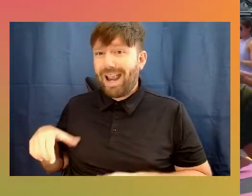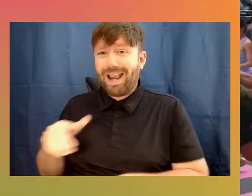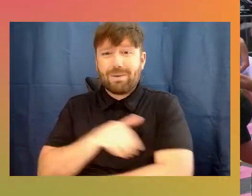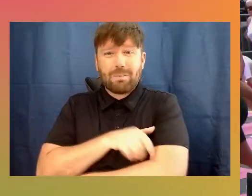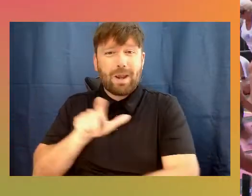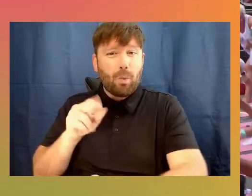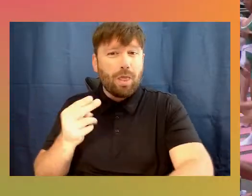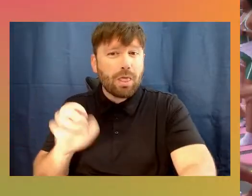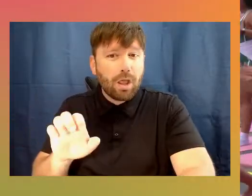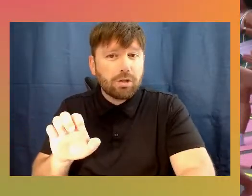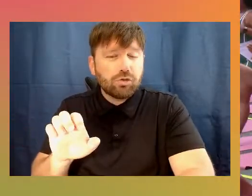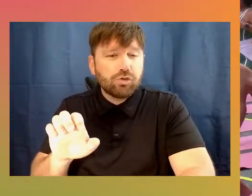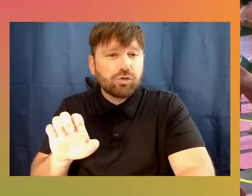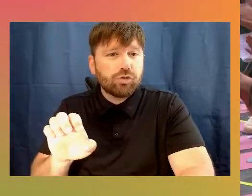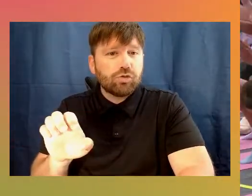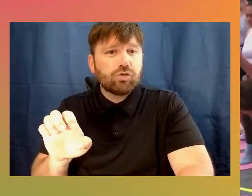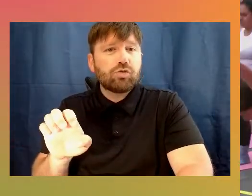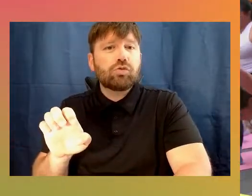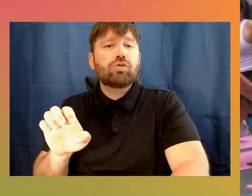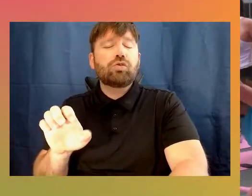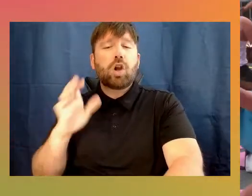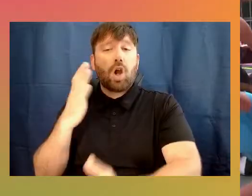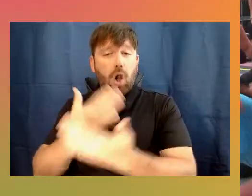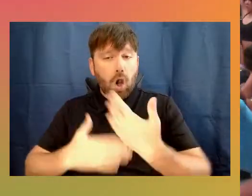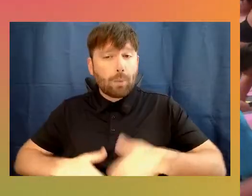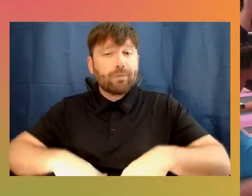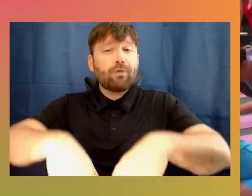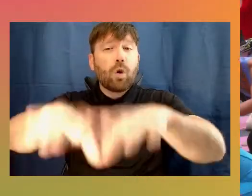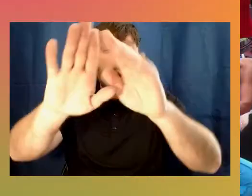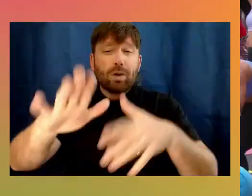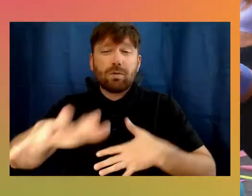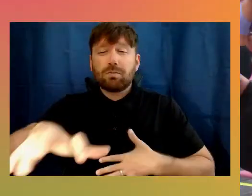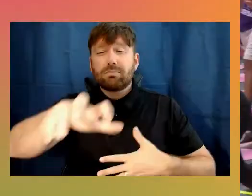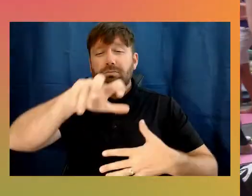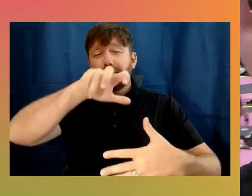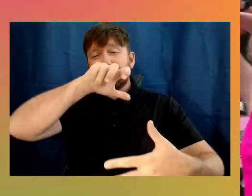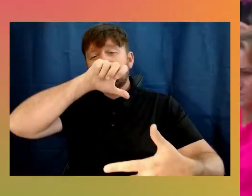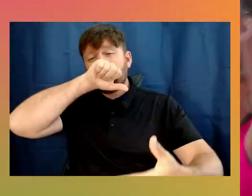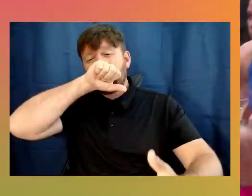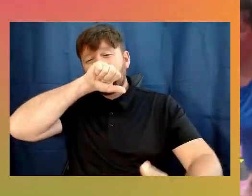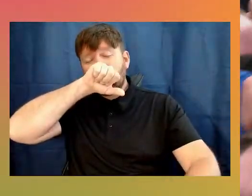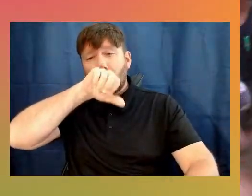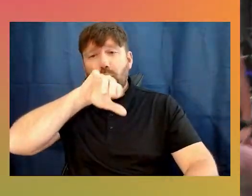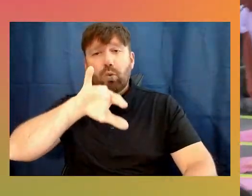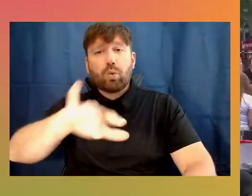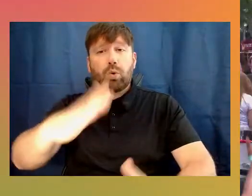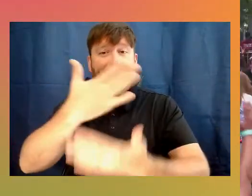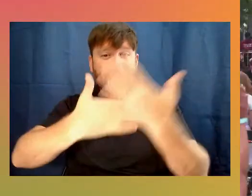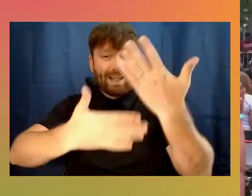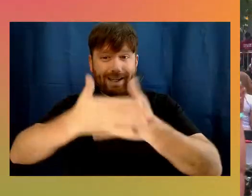BEAUTIFUL. SOFTLY SET THE RIGHT TOES BACK. WATCH THE LUNGE. ARMS REACH FORWARD.